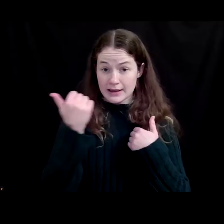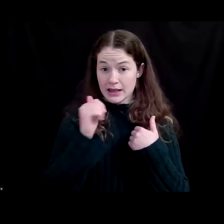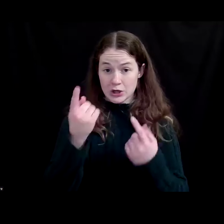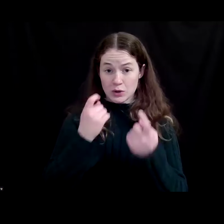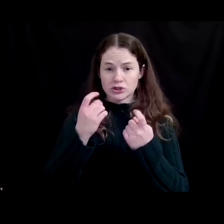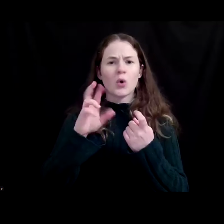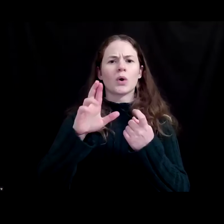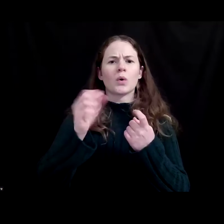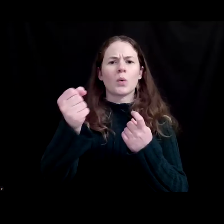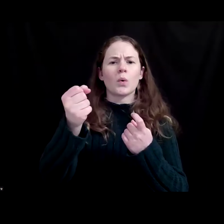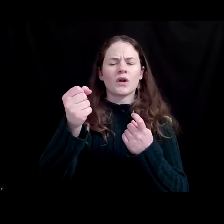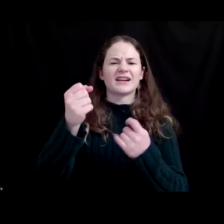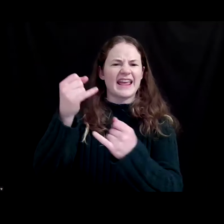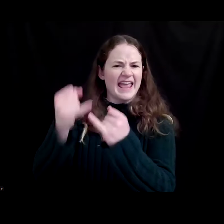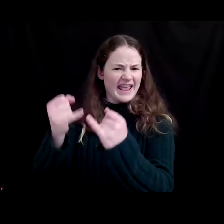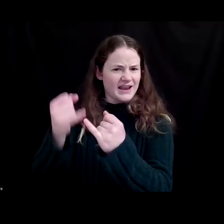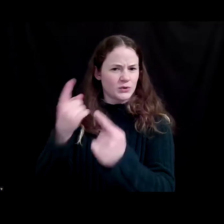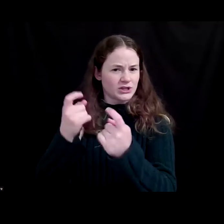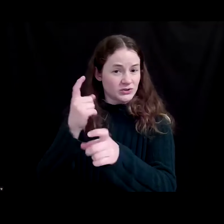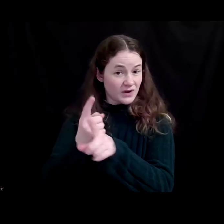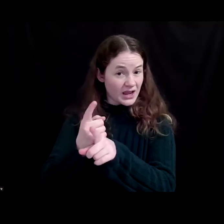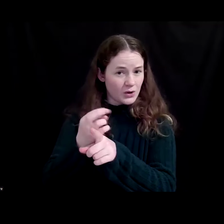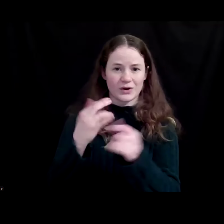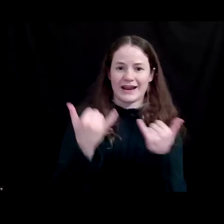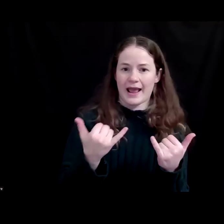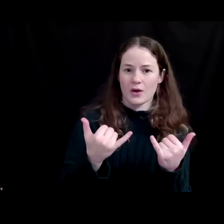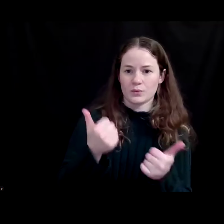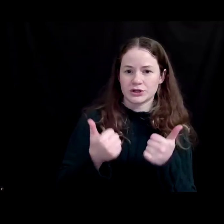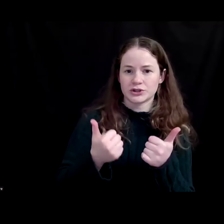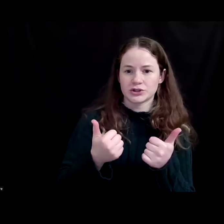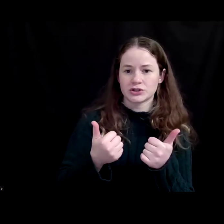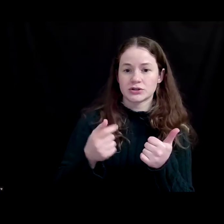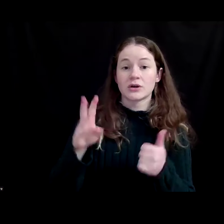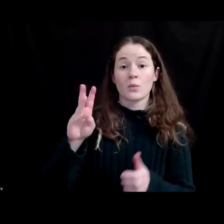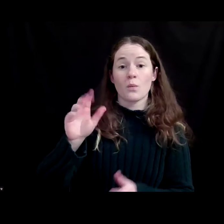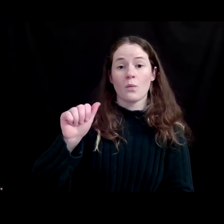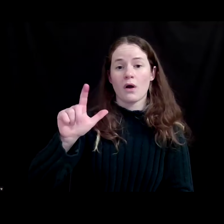at the very end or can I stop and have questions now? Stop and take a few take some comments or questions or